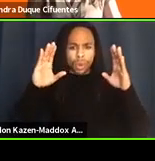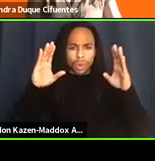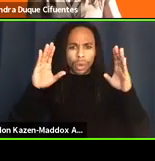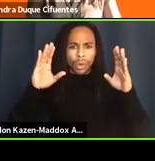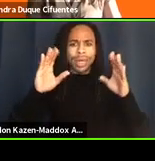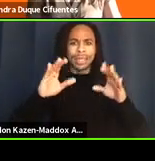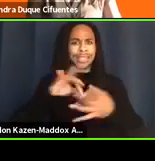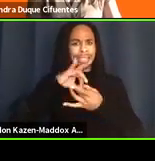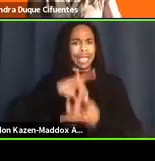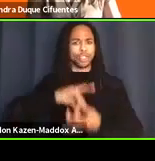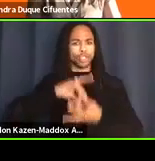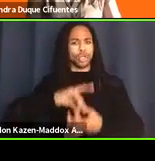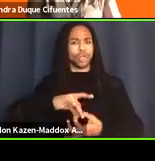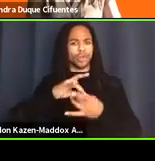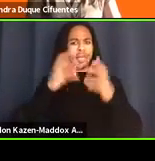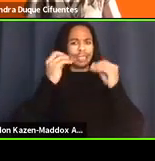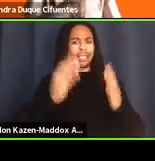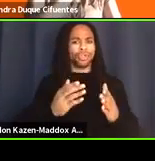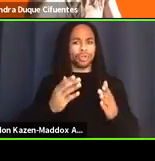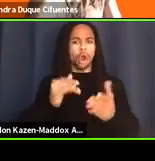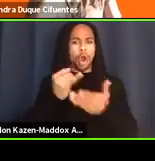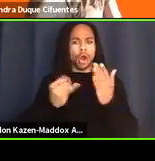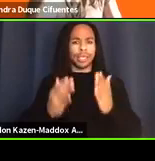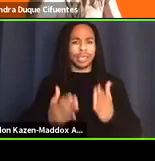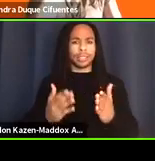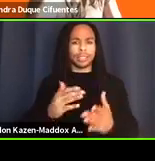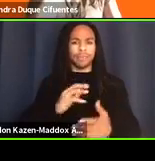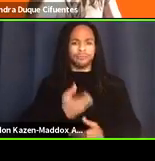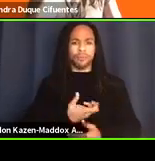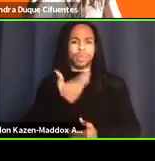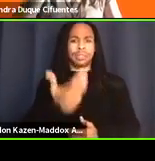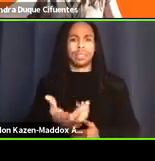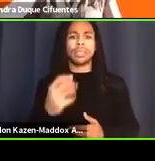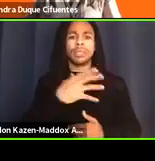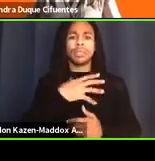bringing people in who will might not have been involved in that project, helping them